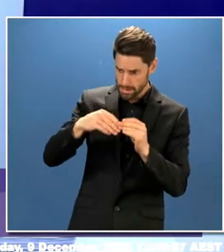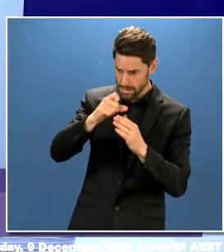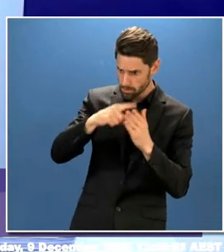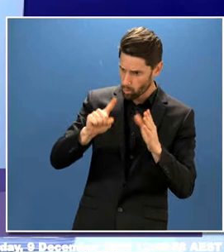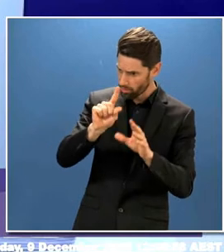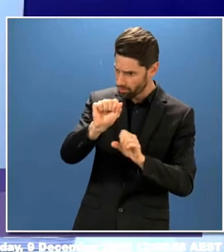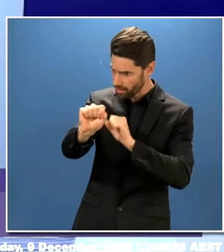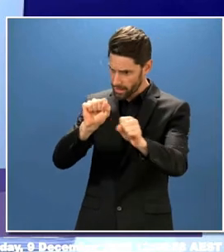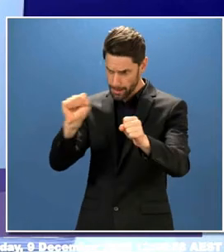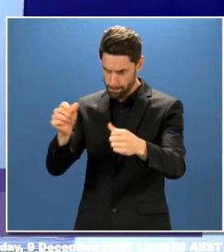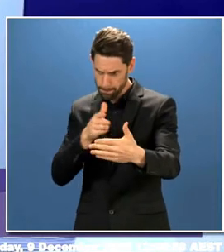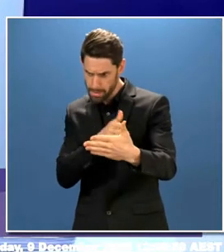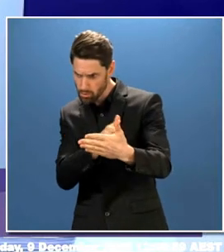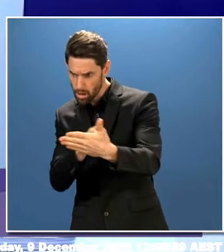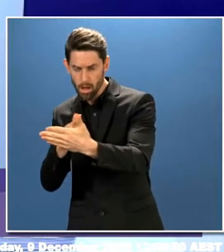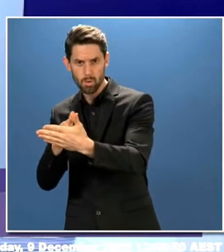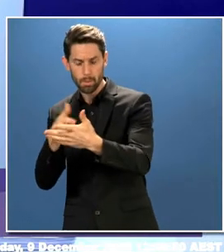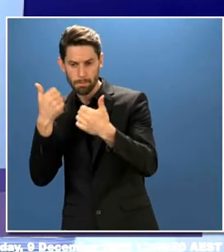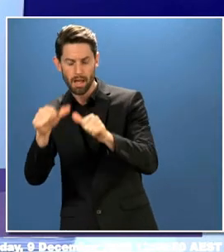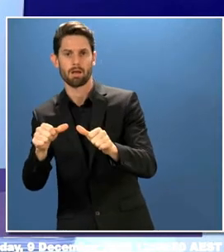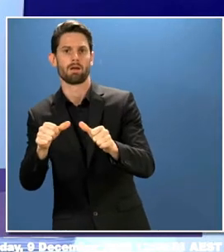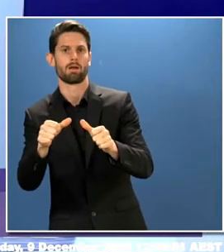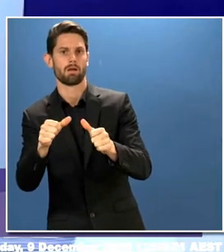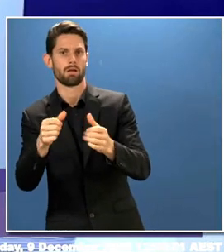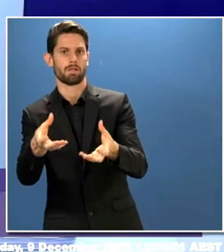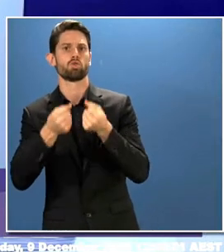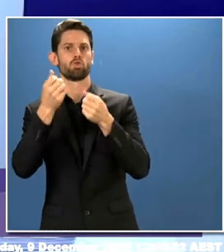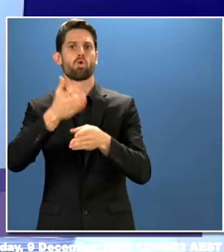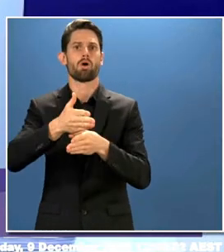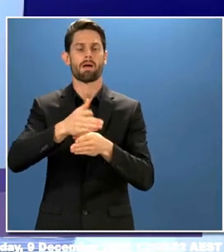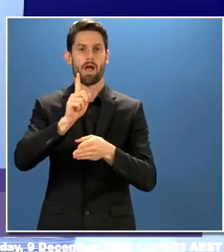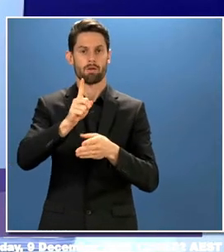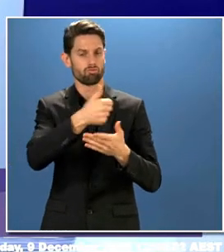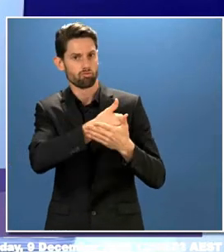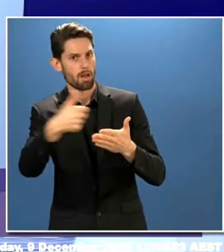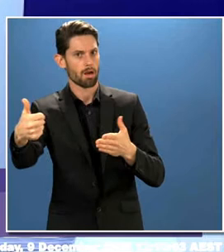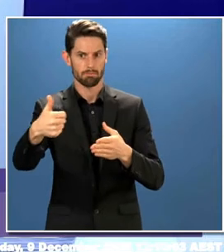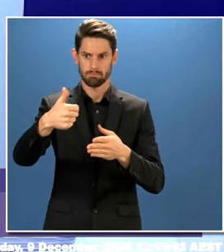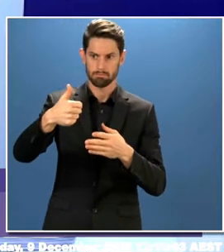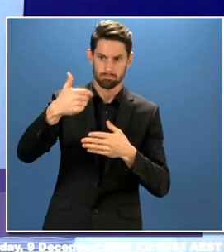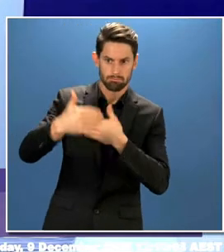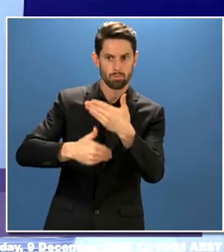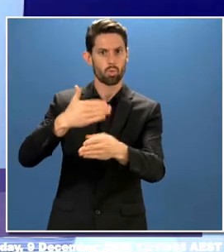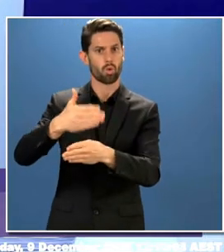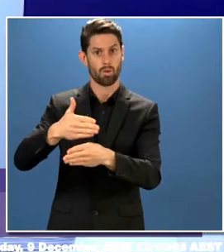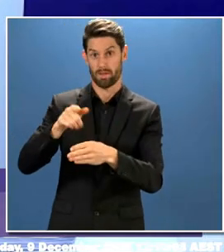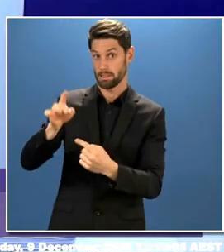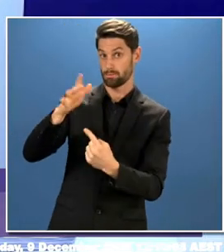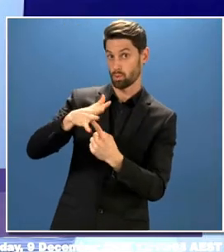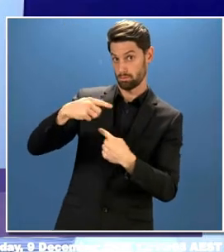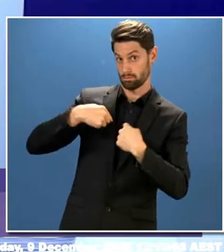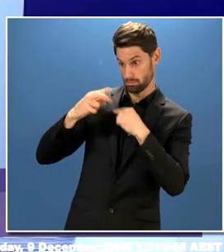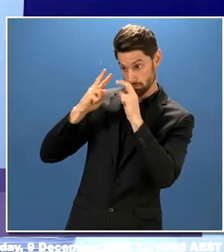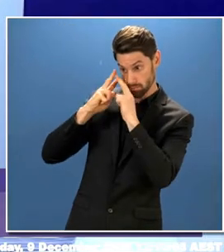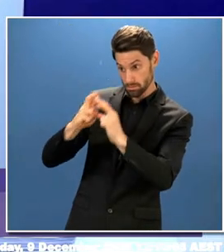seeking to enter and remain . But we should also be exploring